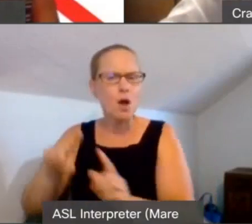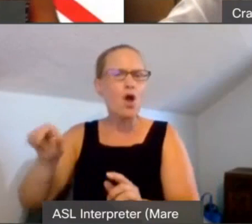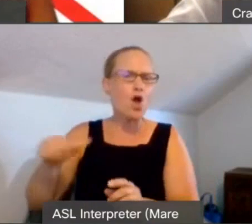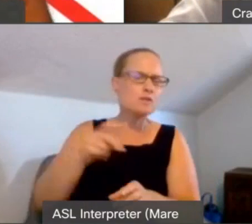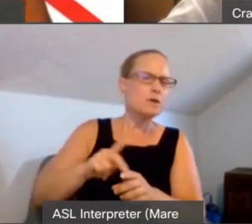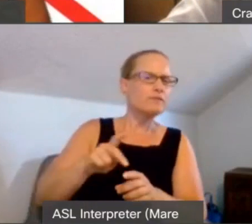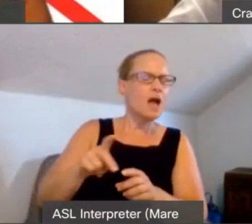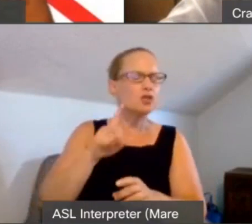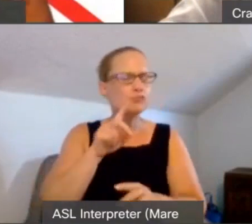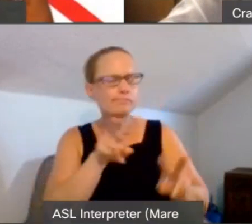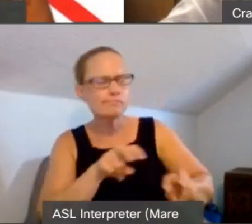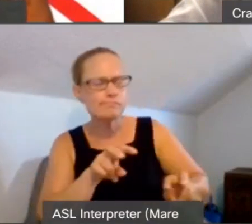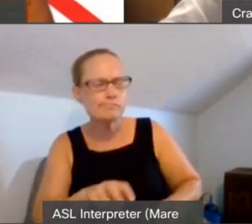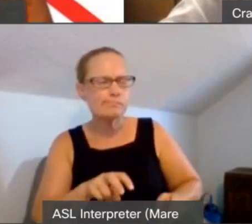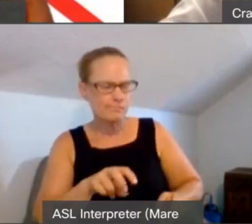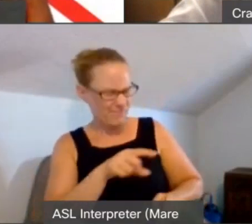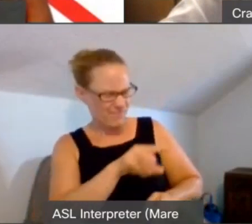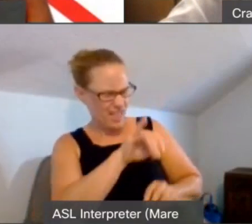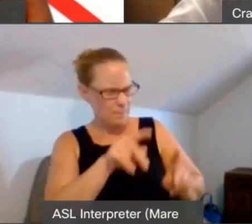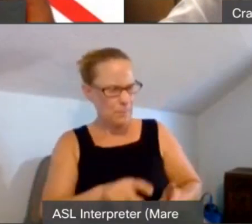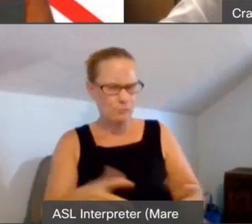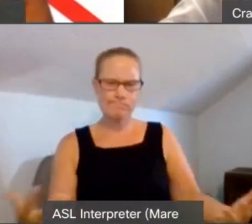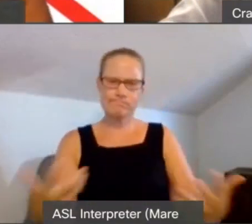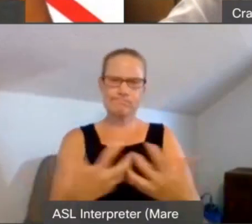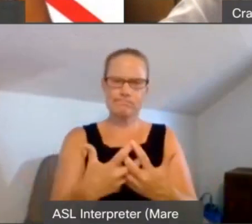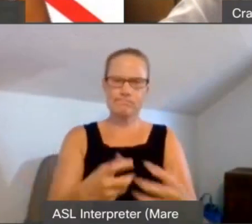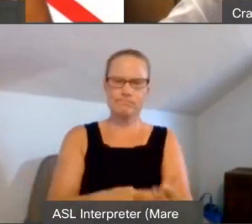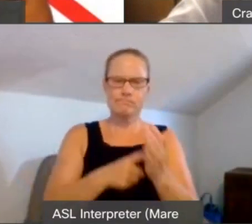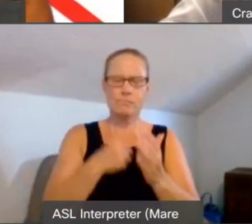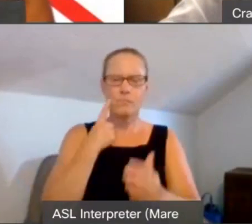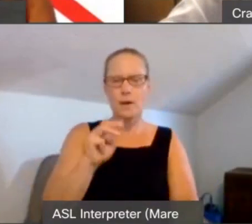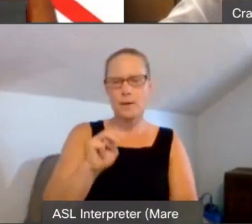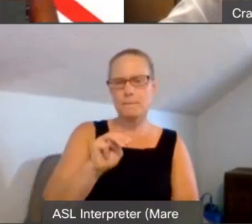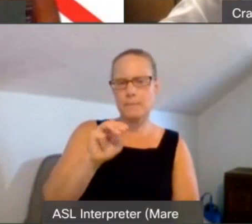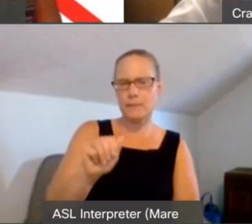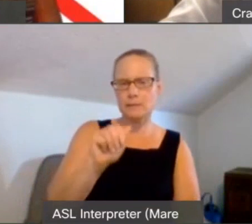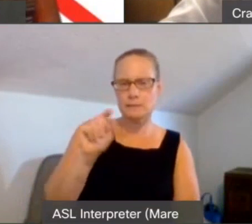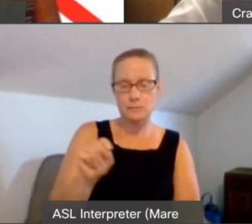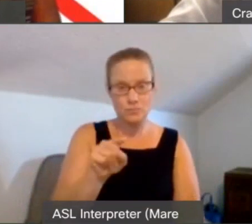and making a referral. Are there preferred tools, instrumentation that is used?